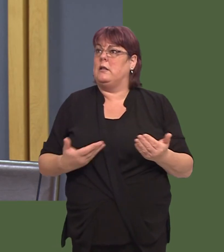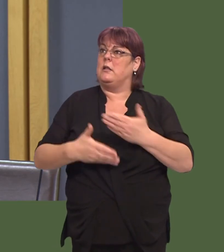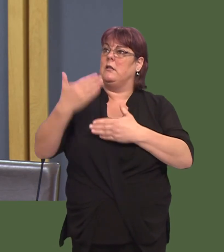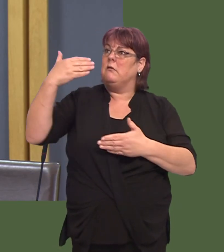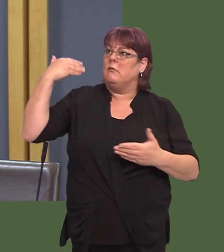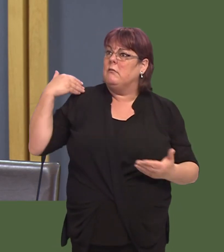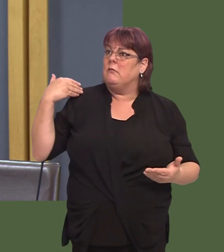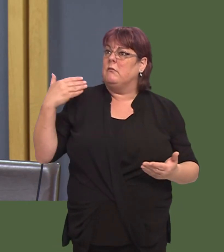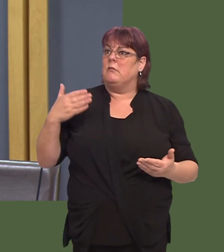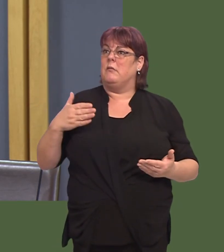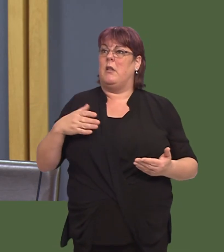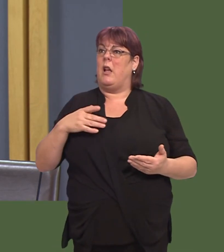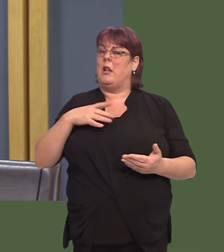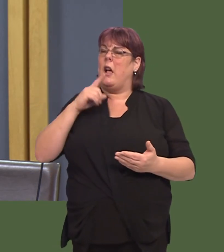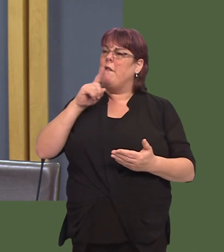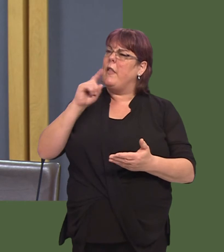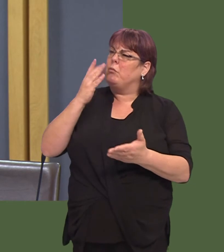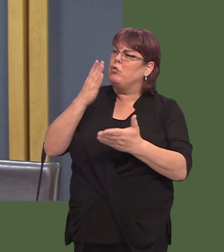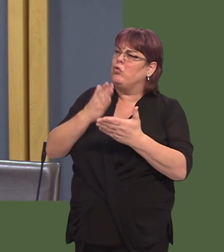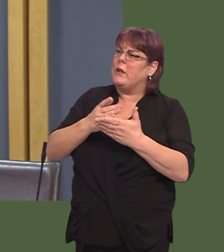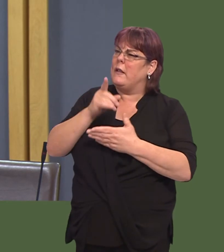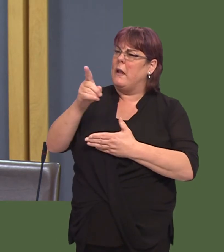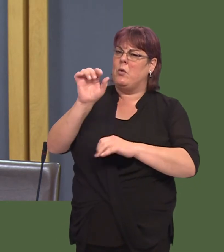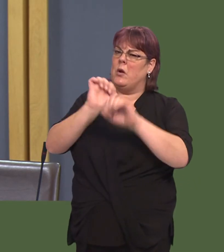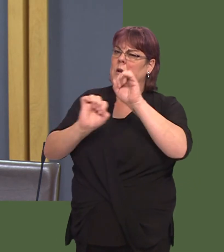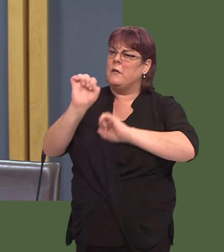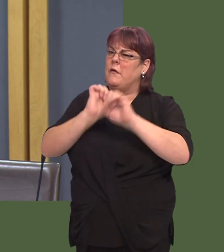of trusting them to defend rights post Brexit.